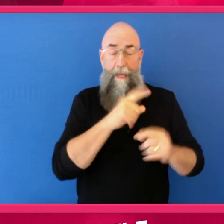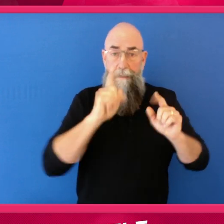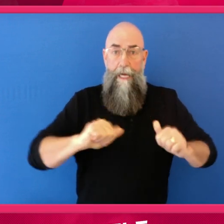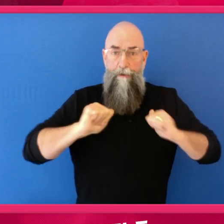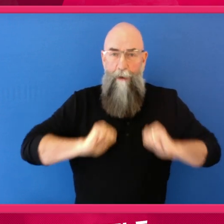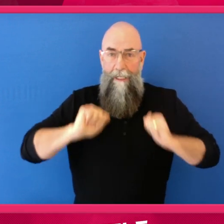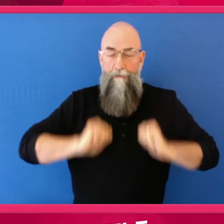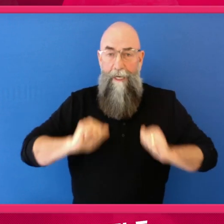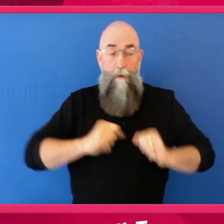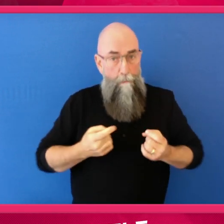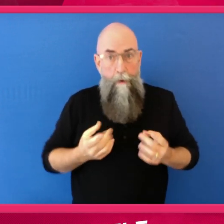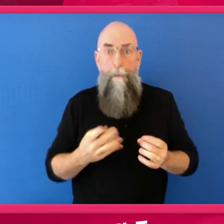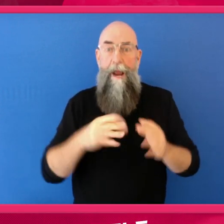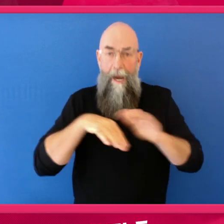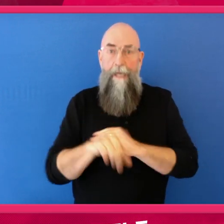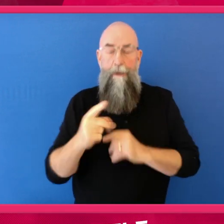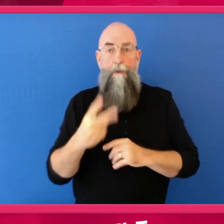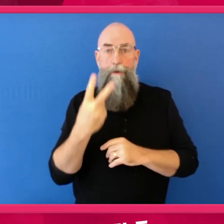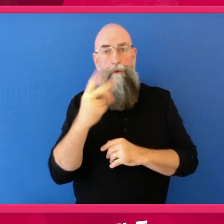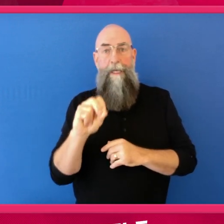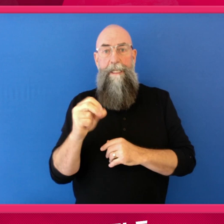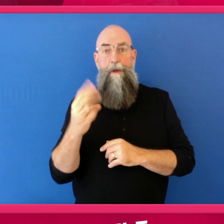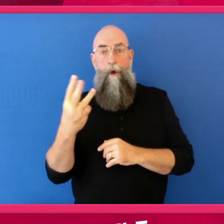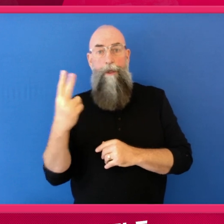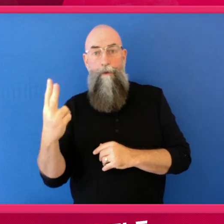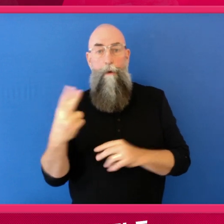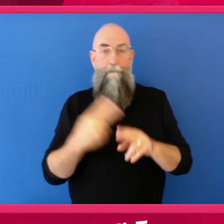racing at those games. I think that that's the thing that's really so much more special